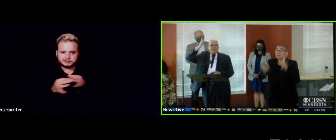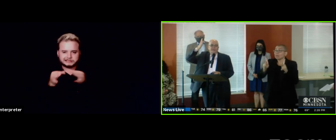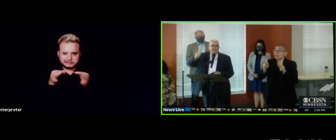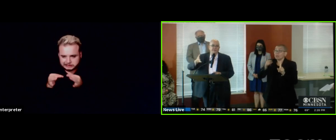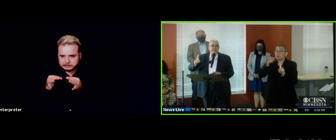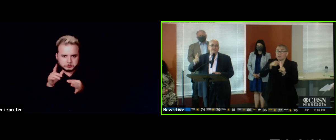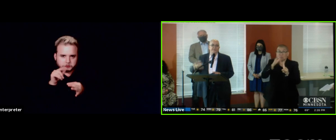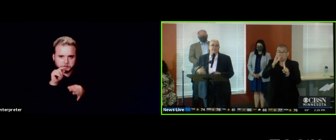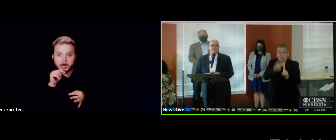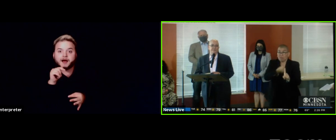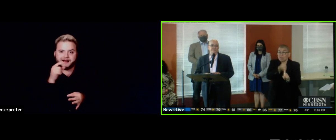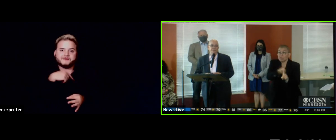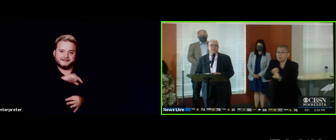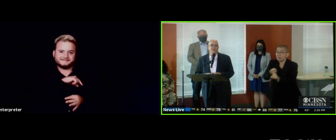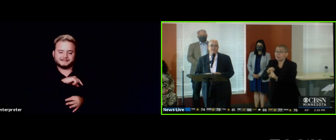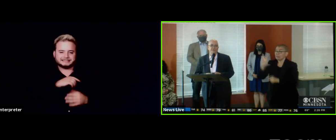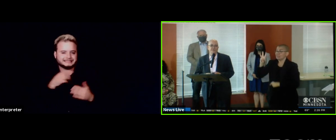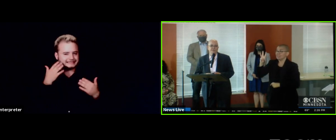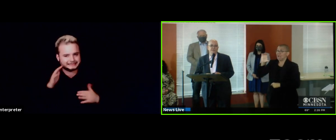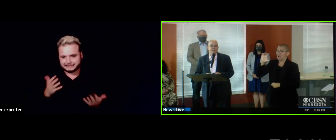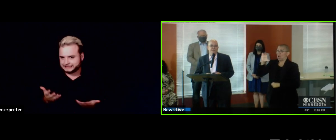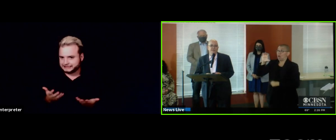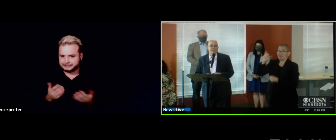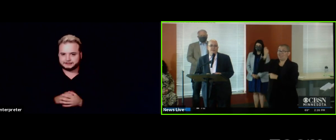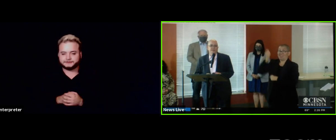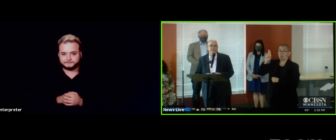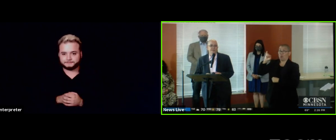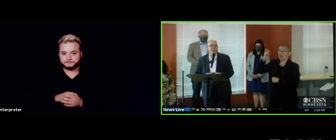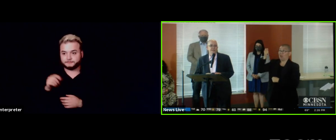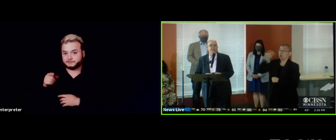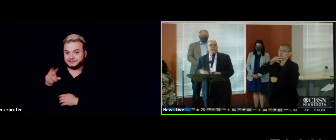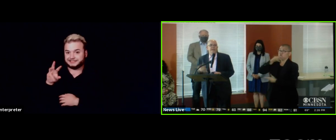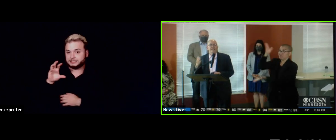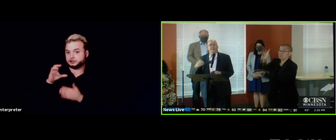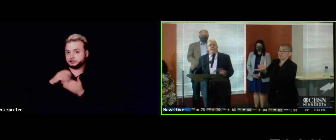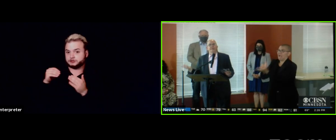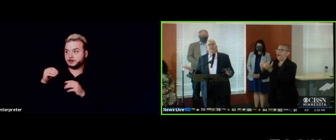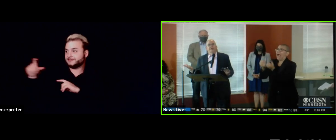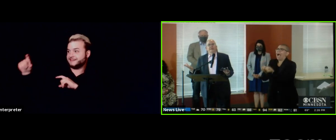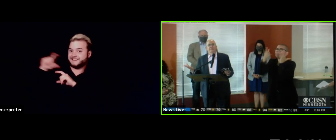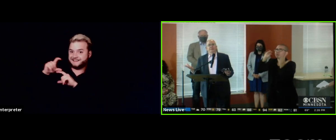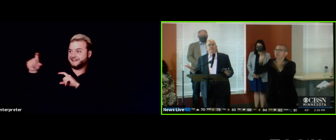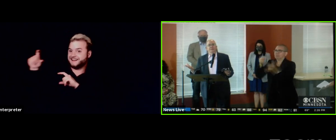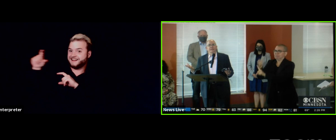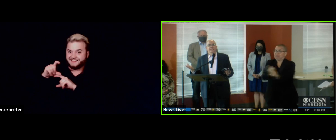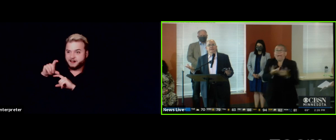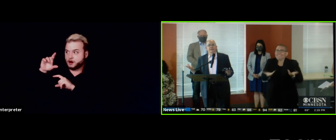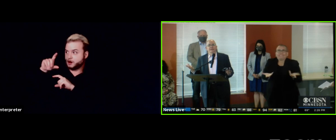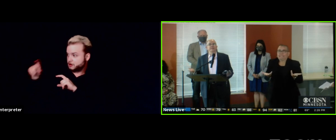the $600 close up of unemployment insurance goes away and because now we're already four